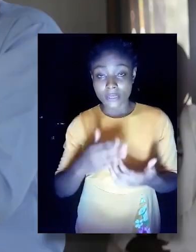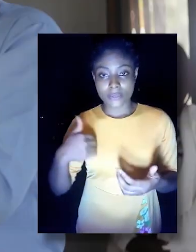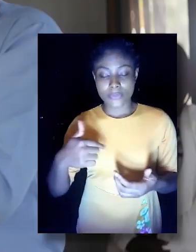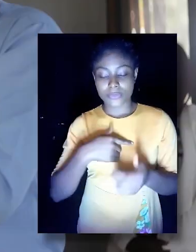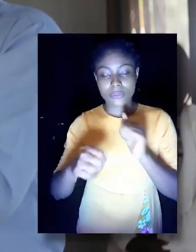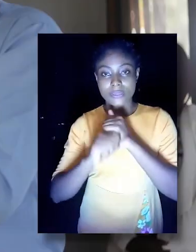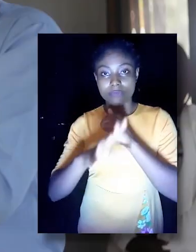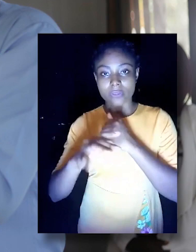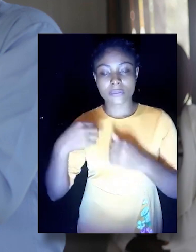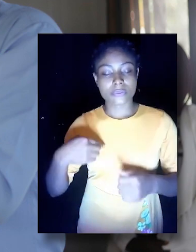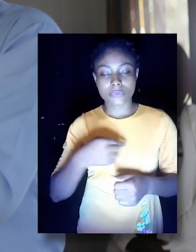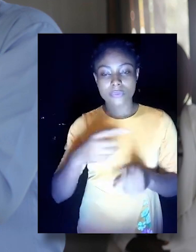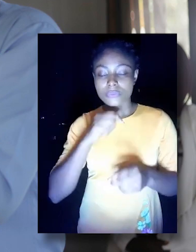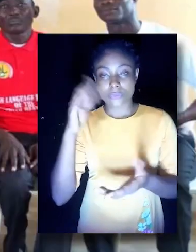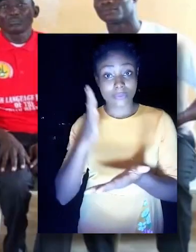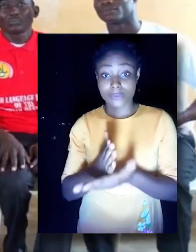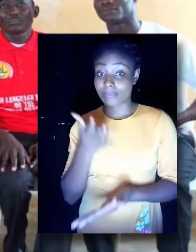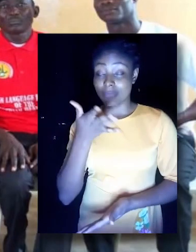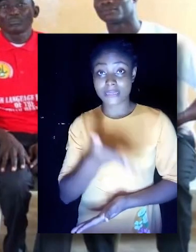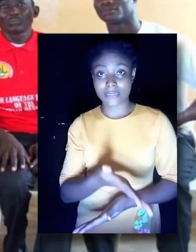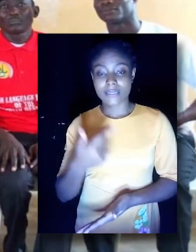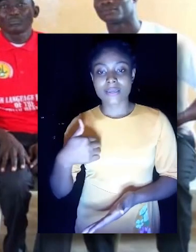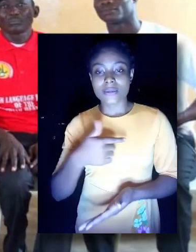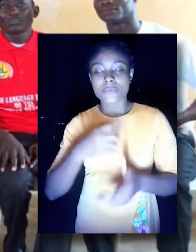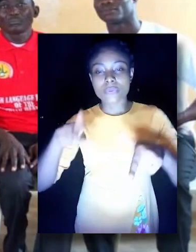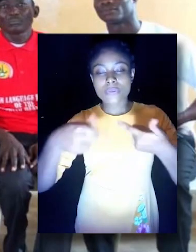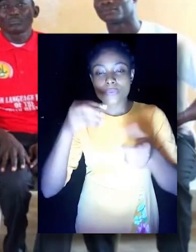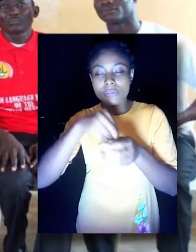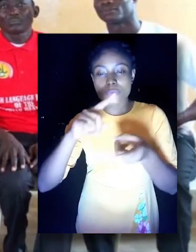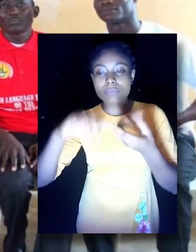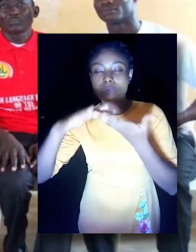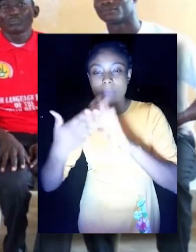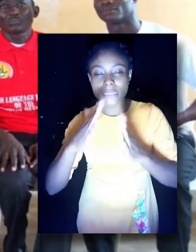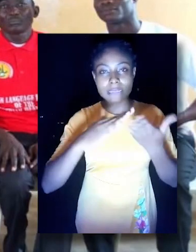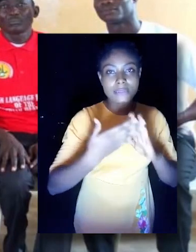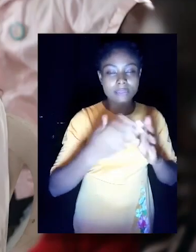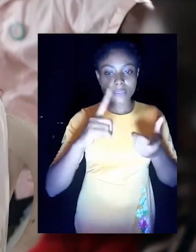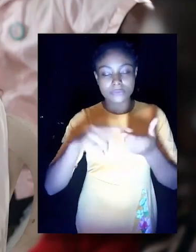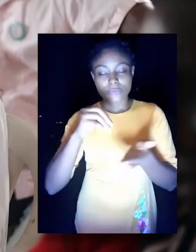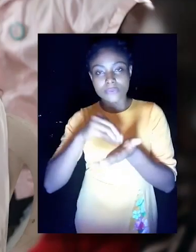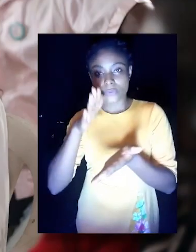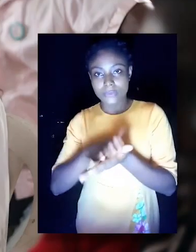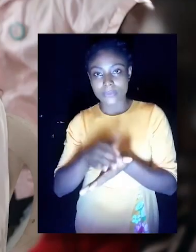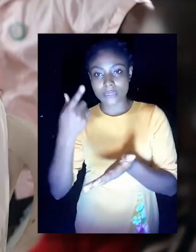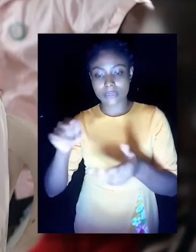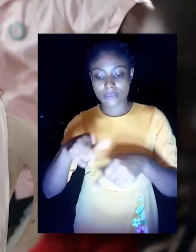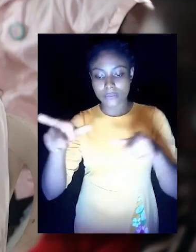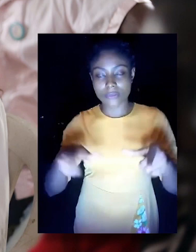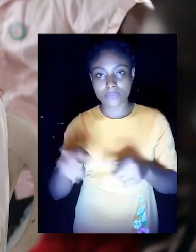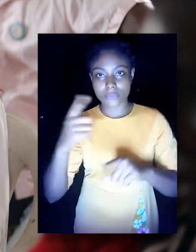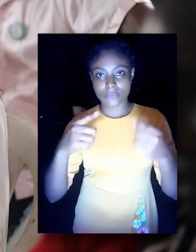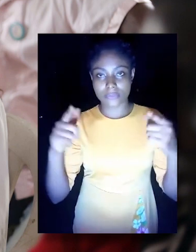Although we advocate, we do not stop there, we go into the communities to document the